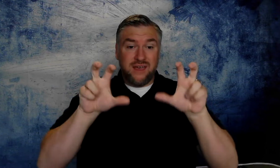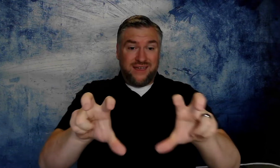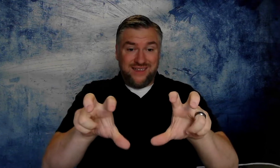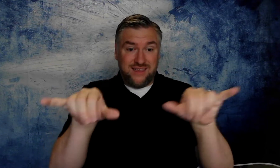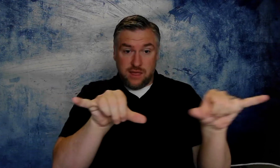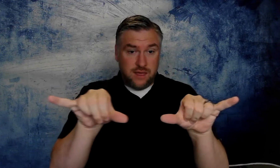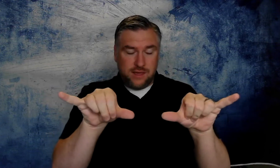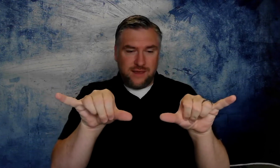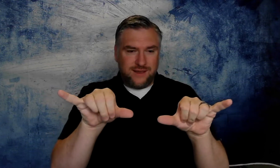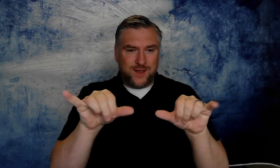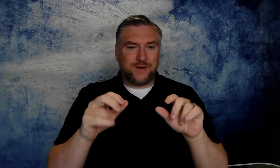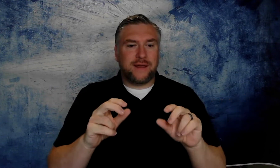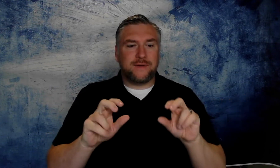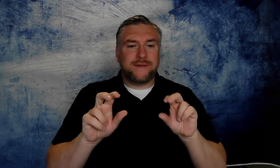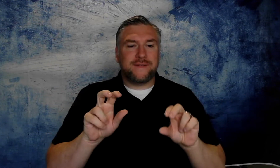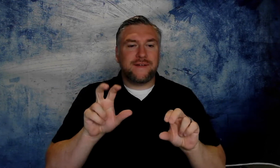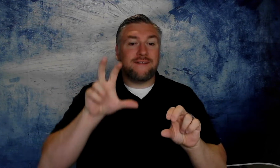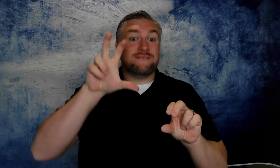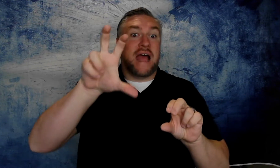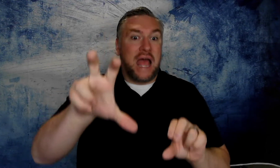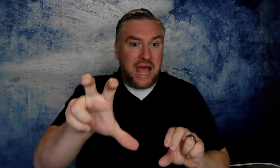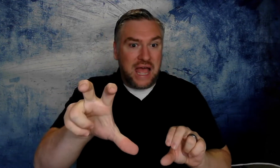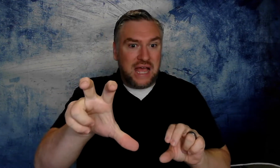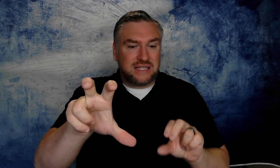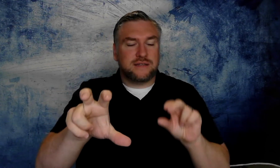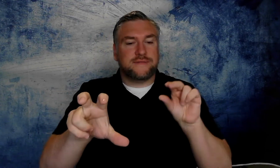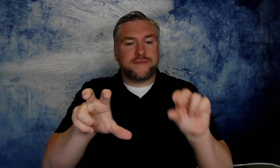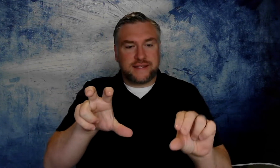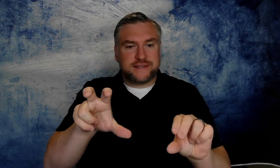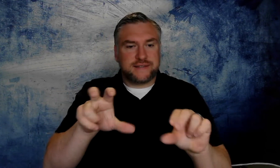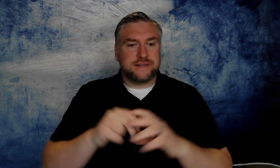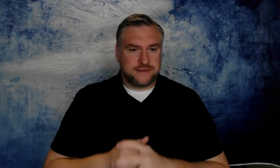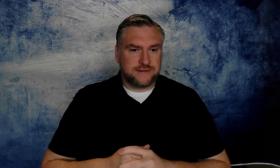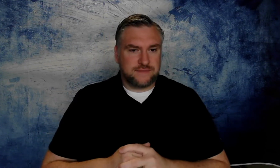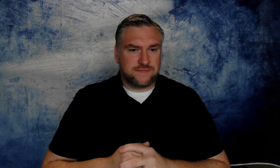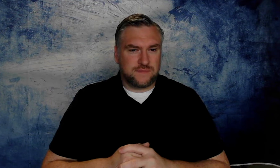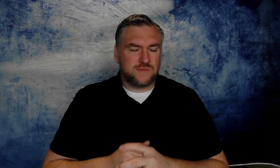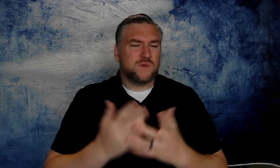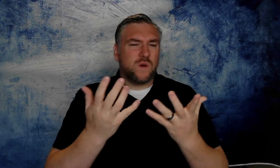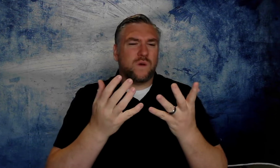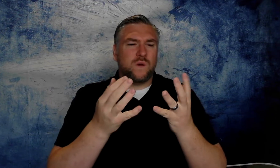so my time investment is not going to be the same. I’m really going to invest in multiplication but